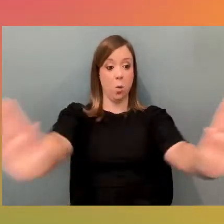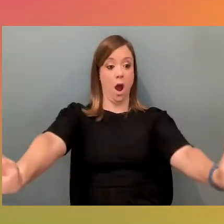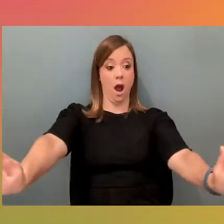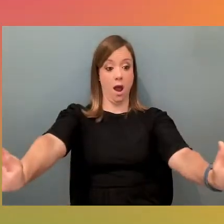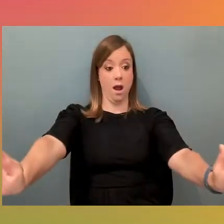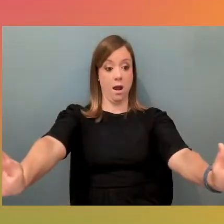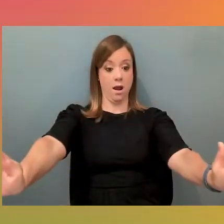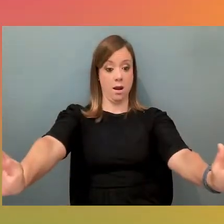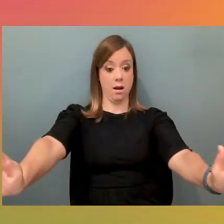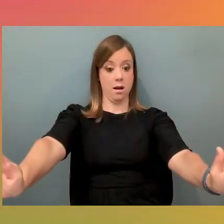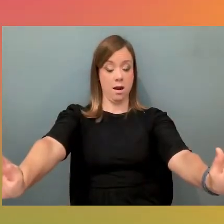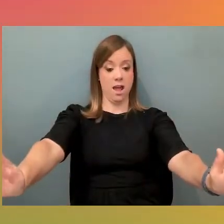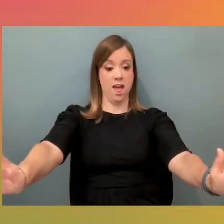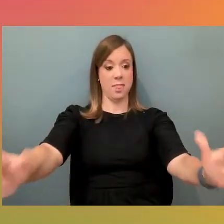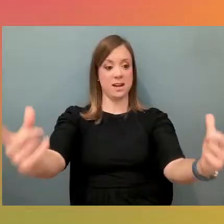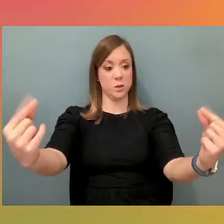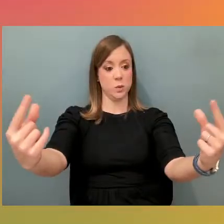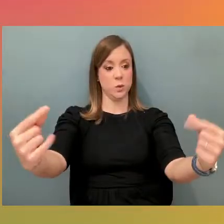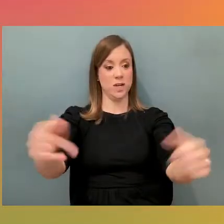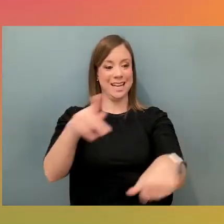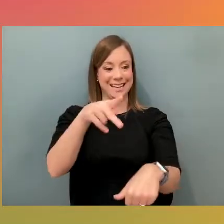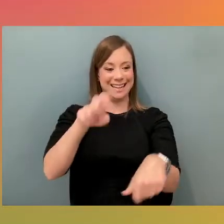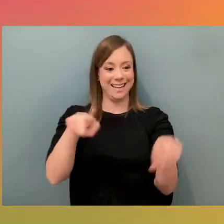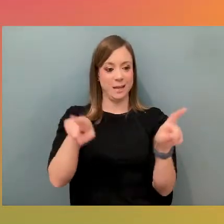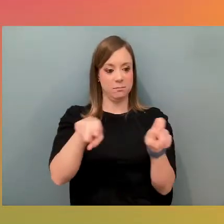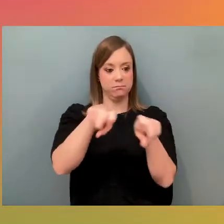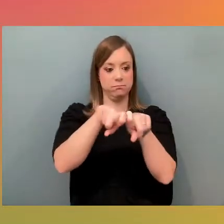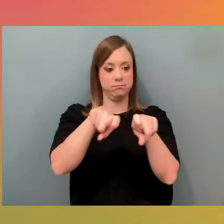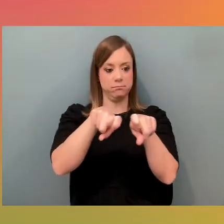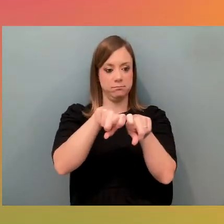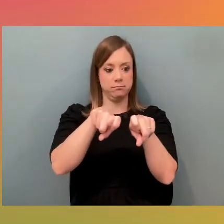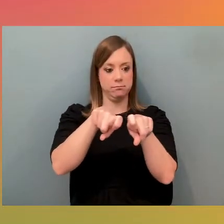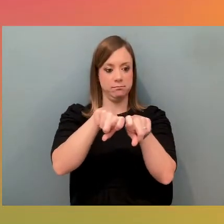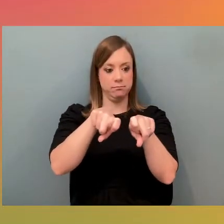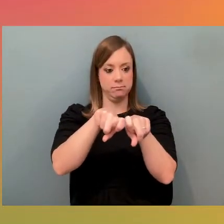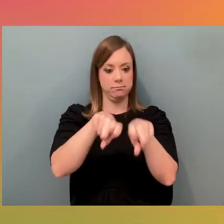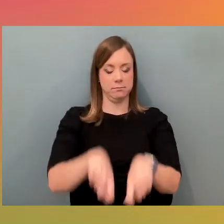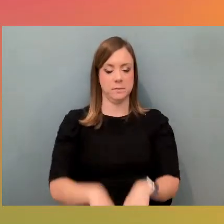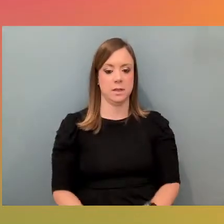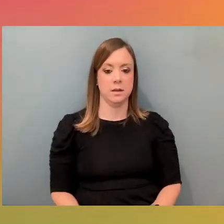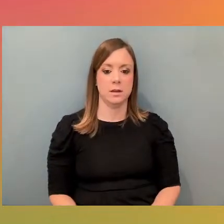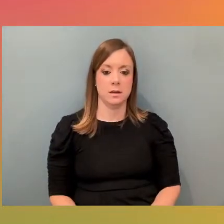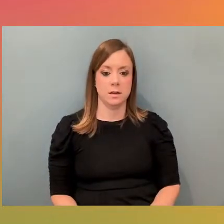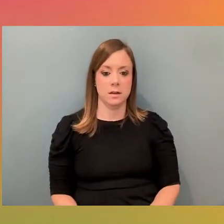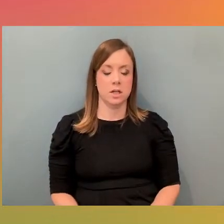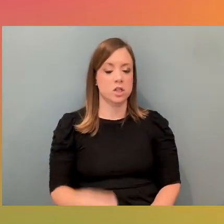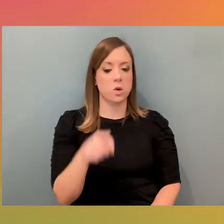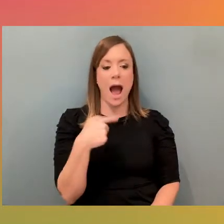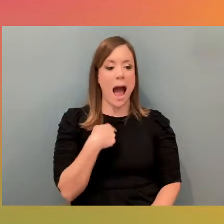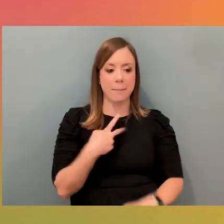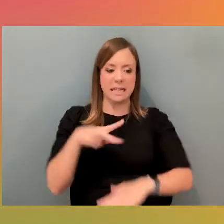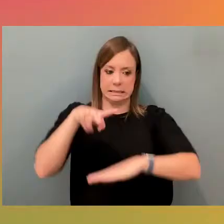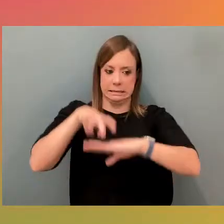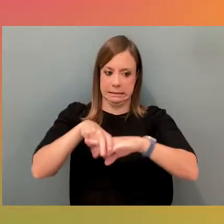BACKS. LAY ALL THE WAY DOWN TAKE YOUR FEET WIDE AND KNOCK YOUR KNEES TOGETHER. I AM GOING TO SIT UP BUT YOU